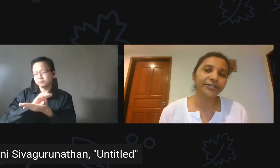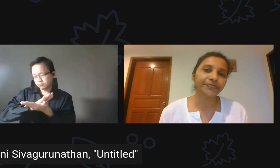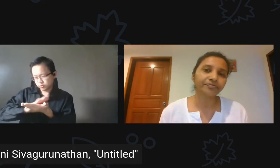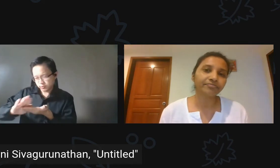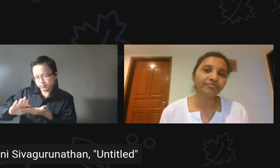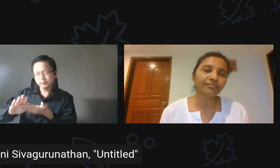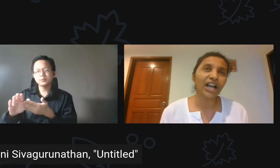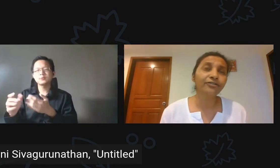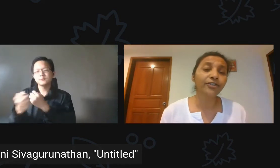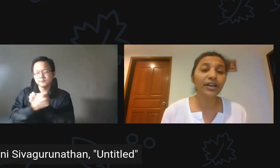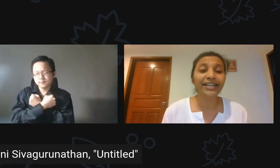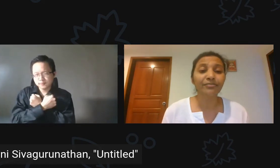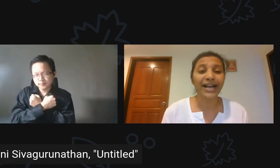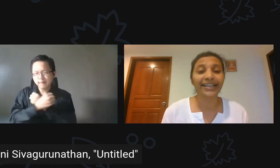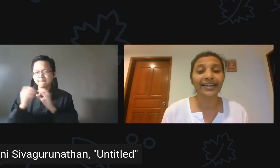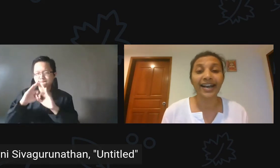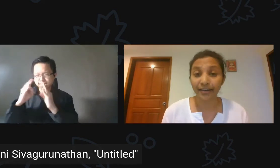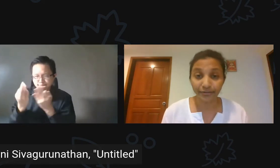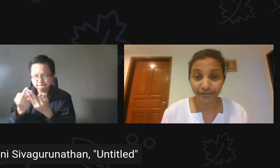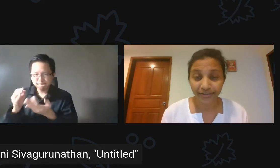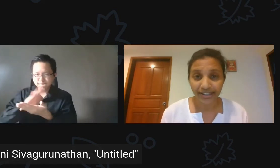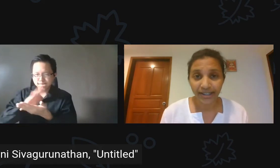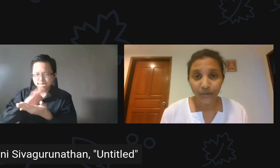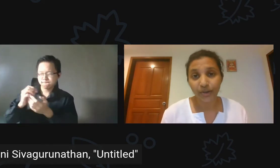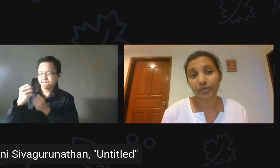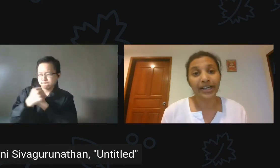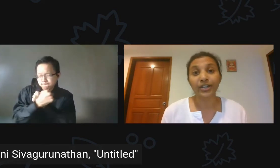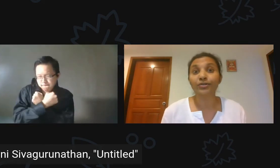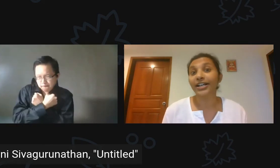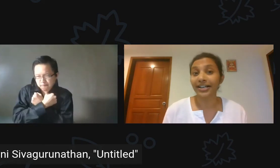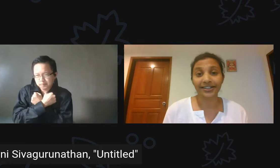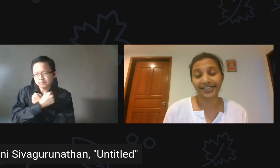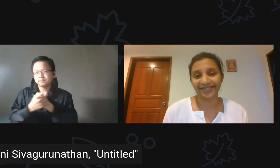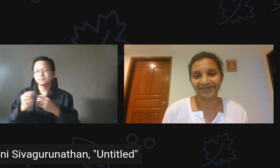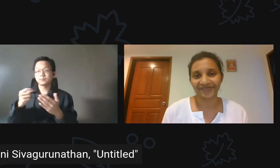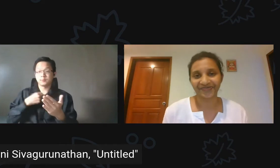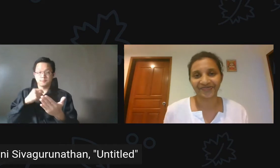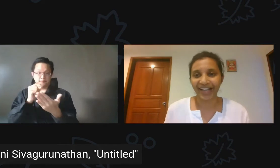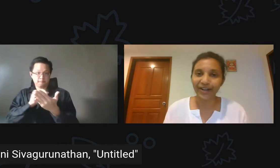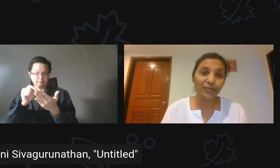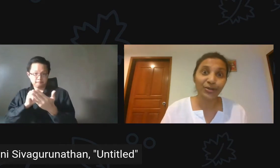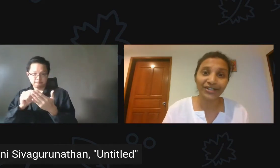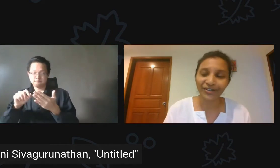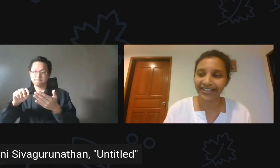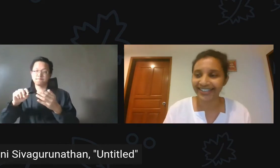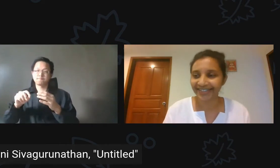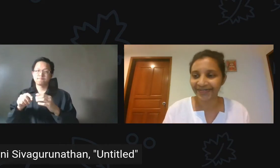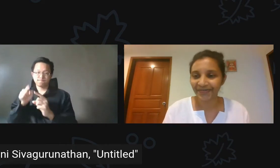falling back in love with my own heart. I hope you enjoy it.